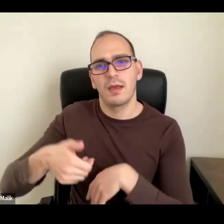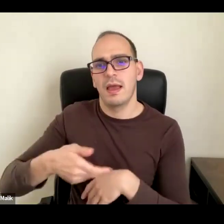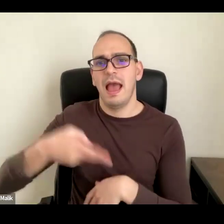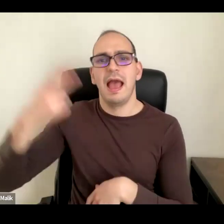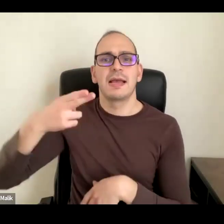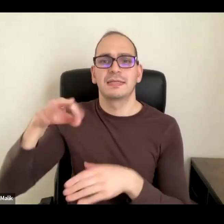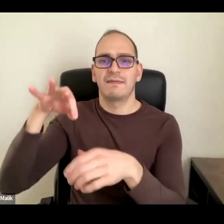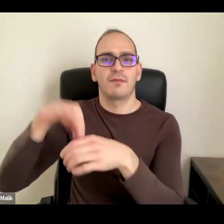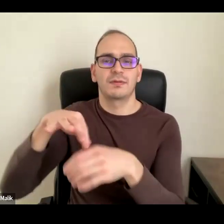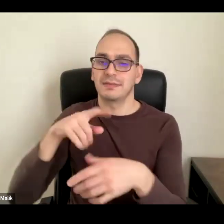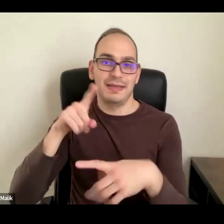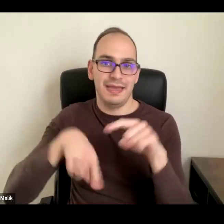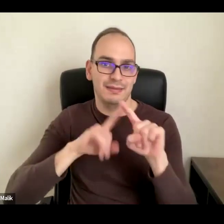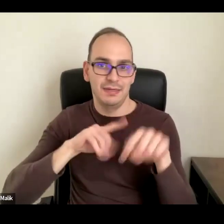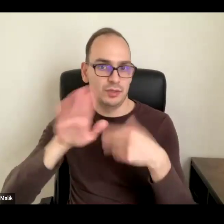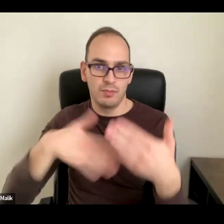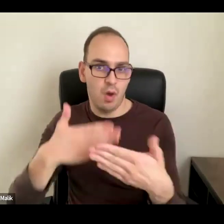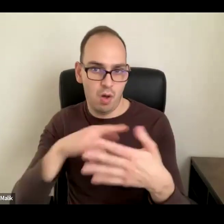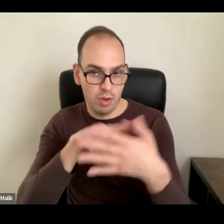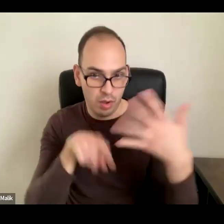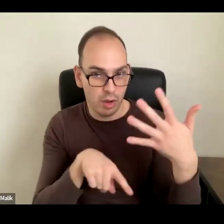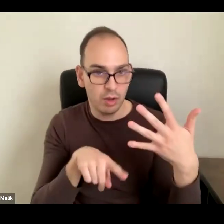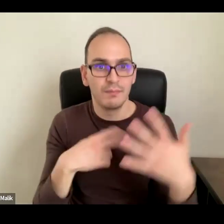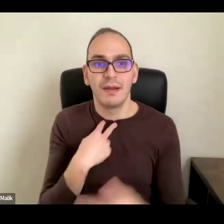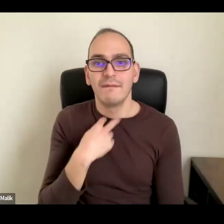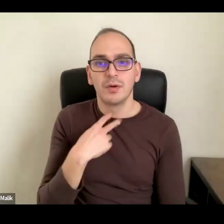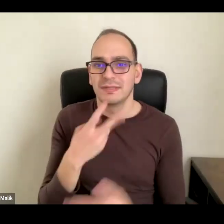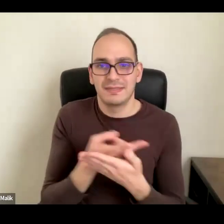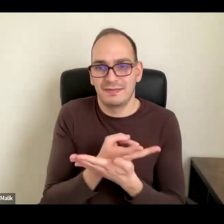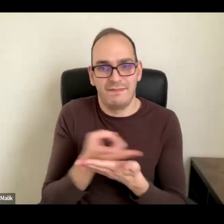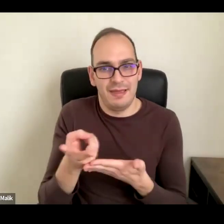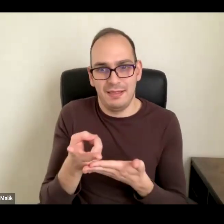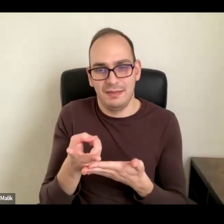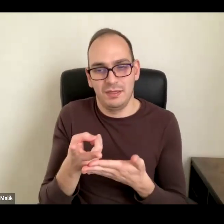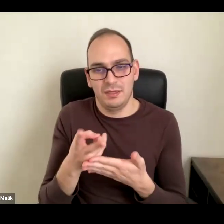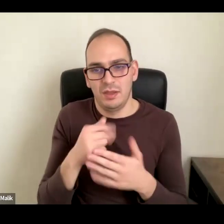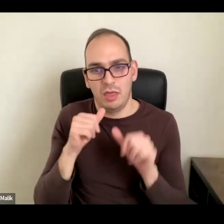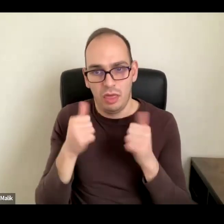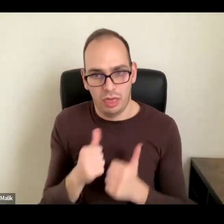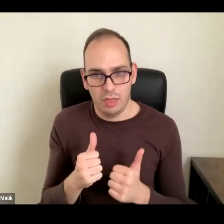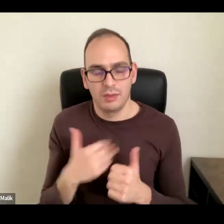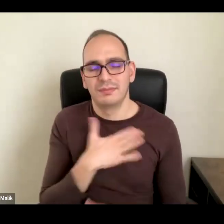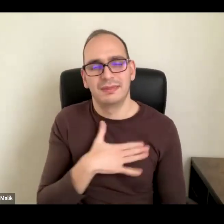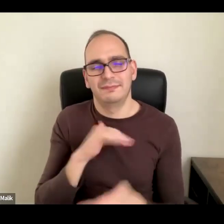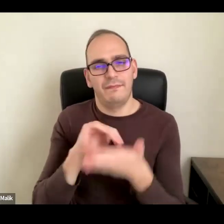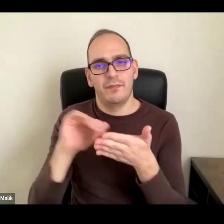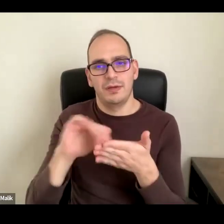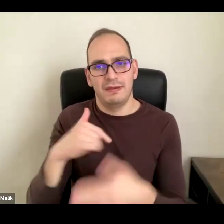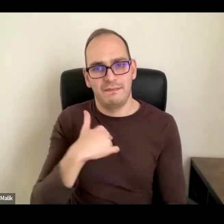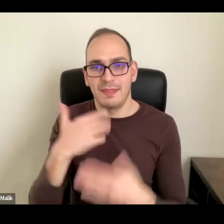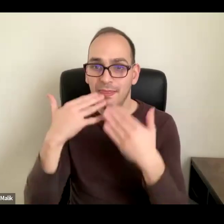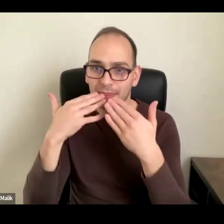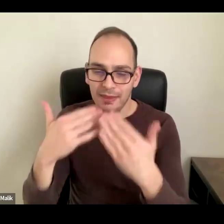will not get to them all. And my voice is failing me. So, please forgive me. And thank you again to